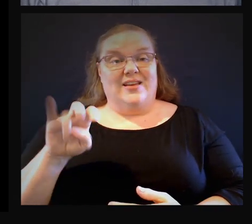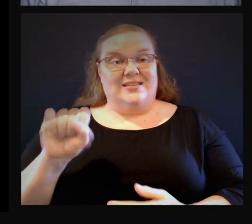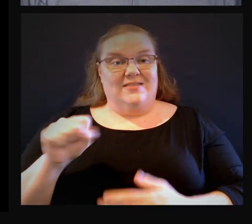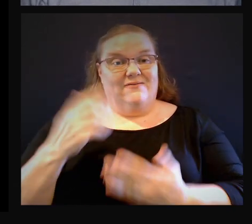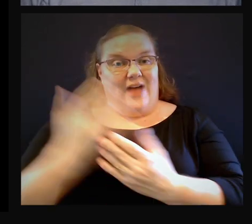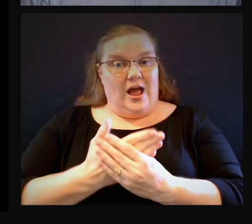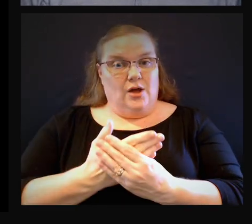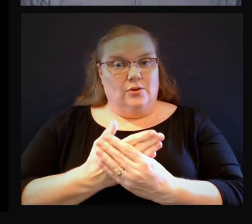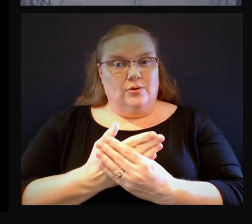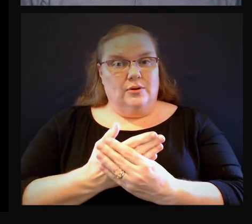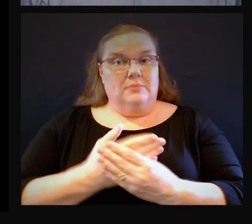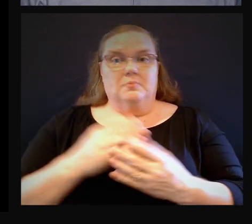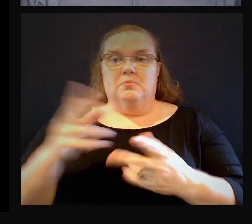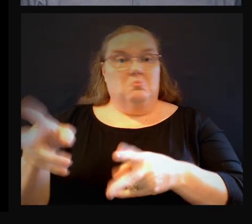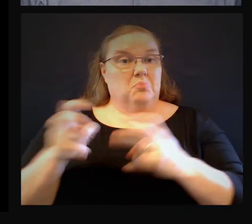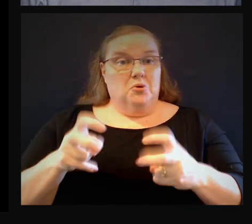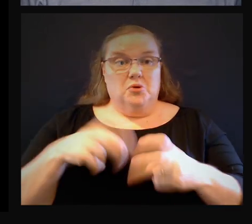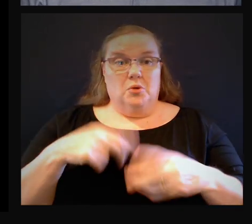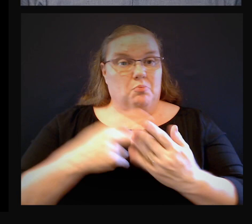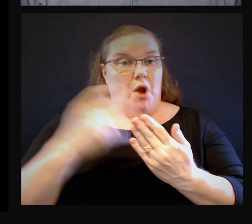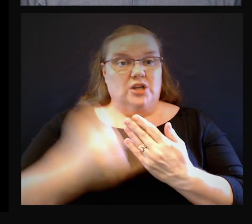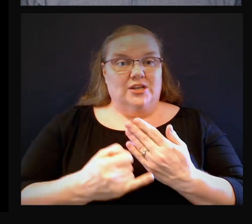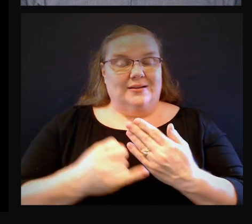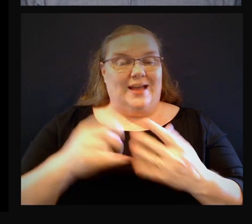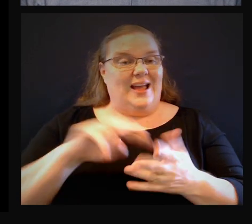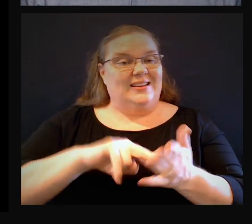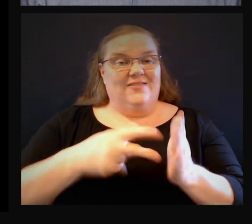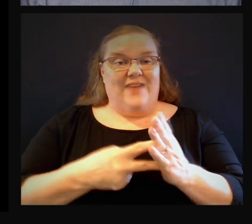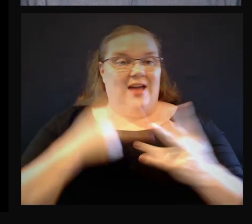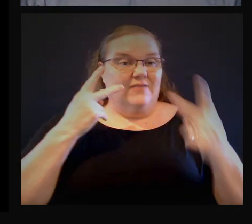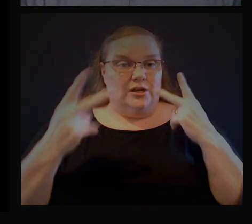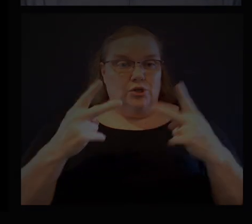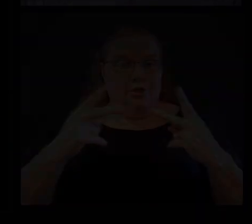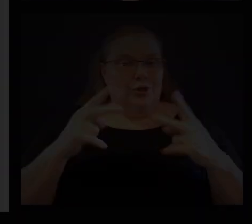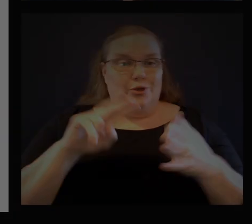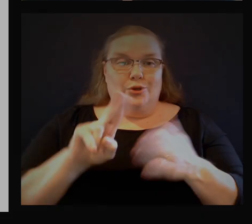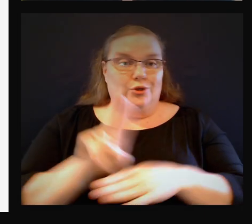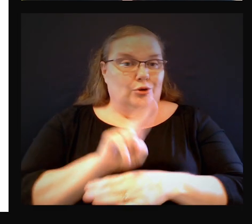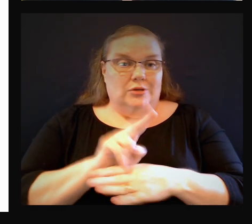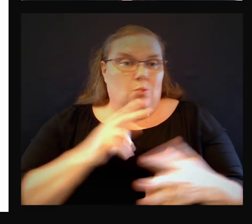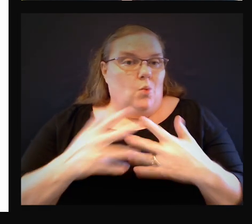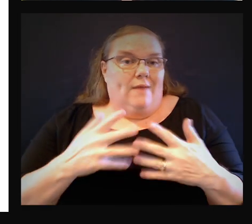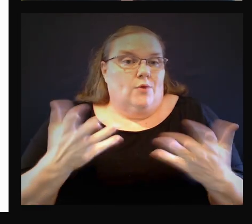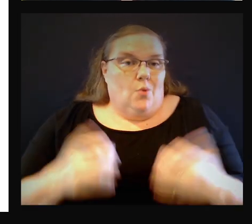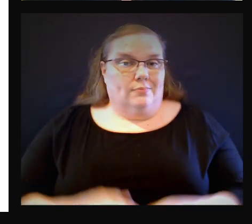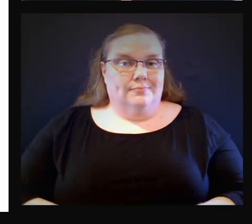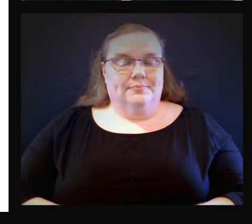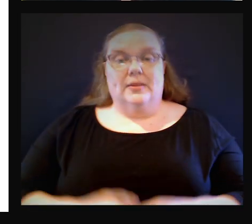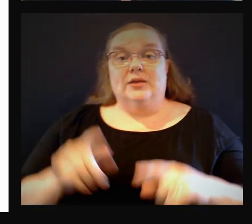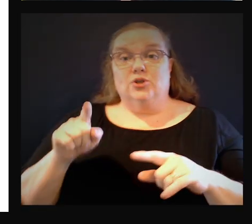put it in your projects, and define visualizations using XML. In this example, I wrote a visualization